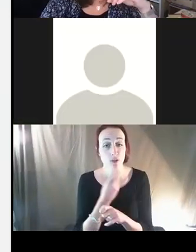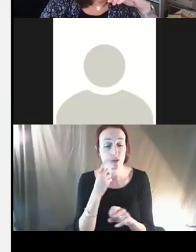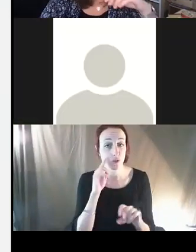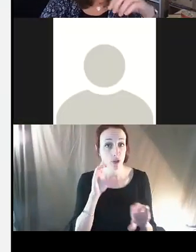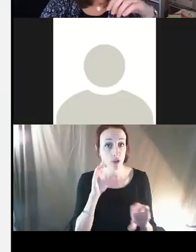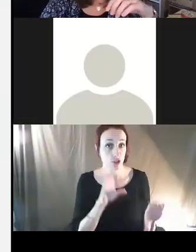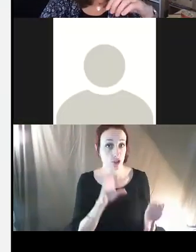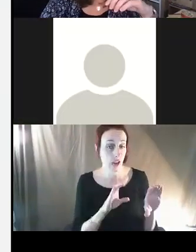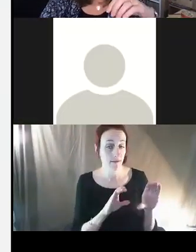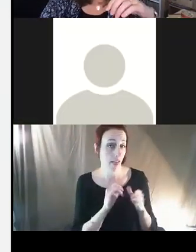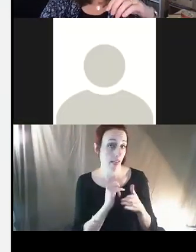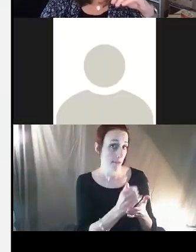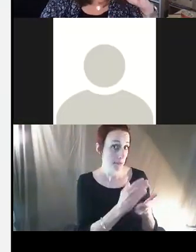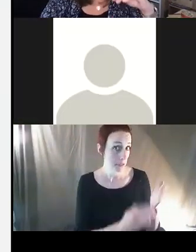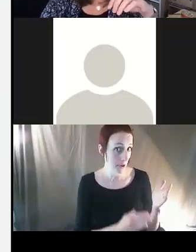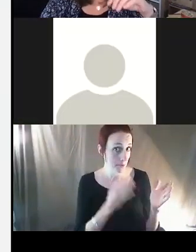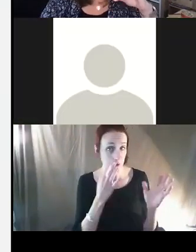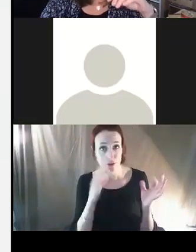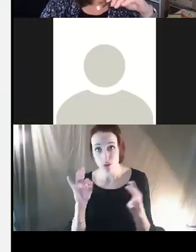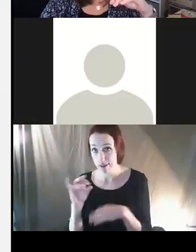Let me tell you that a screen reader user may